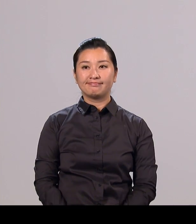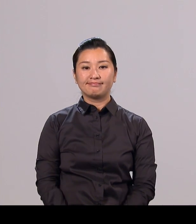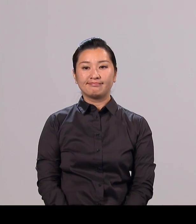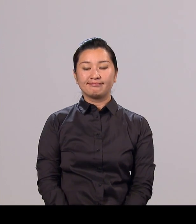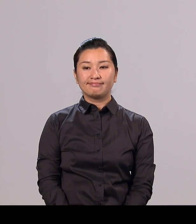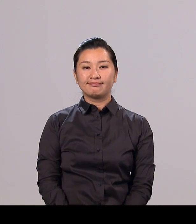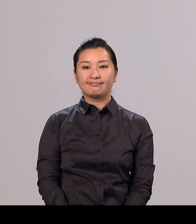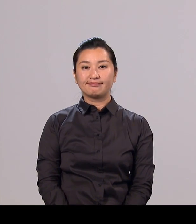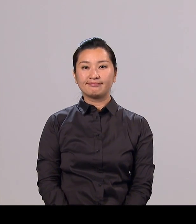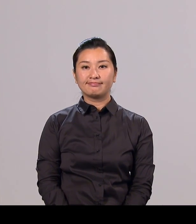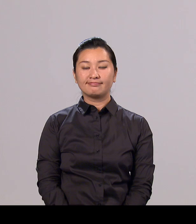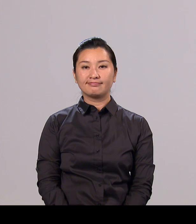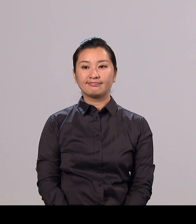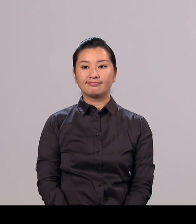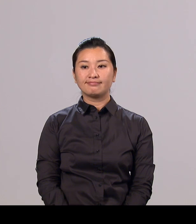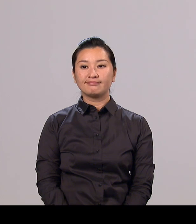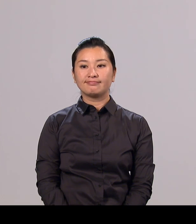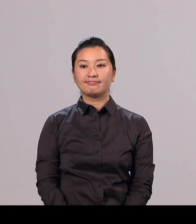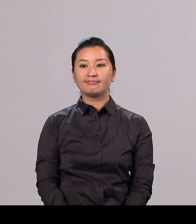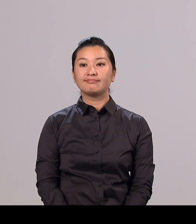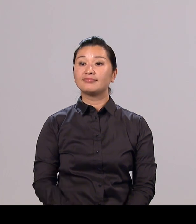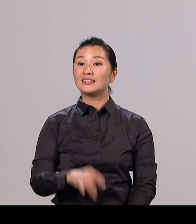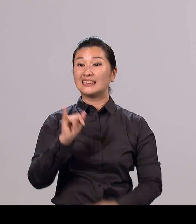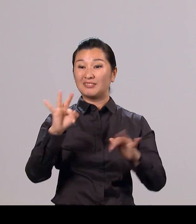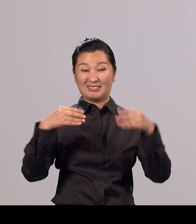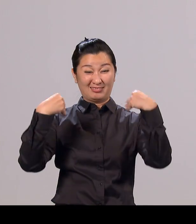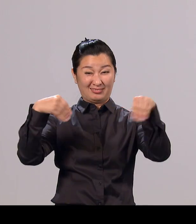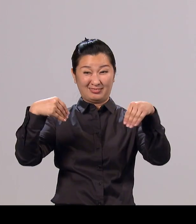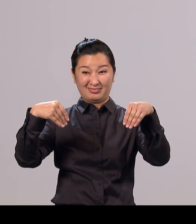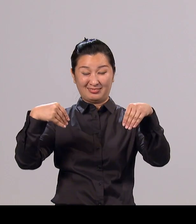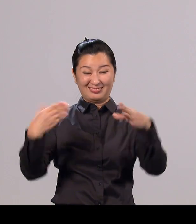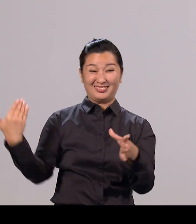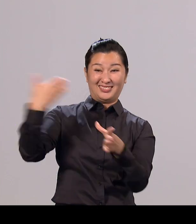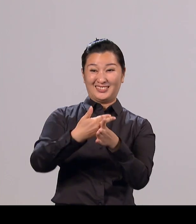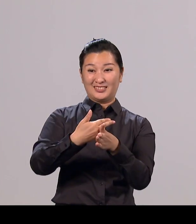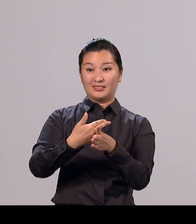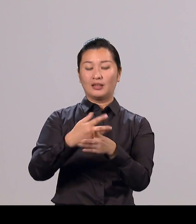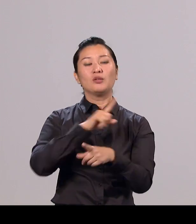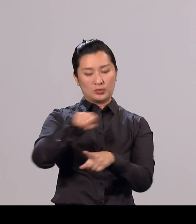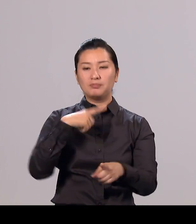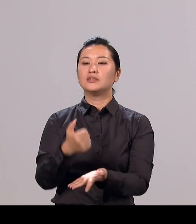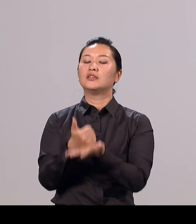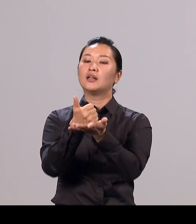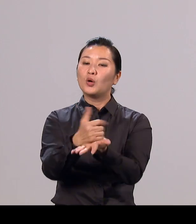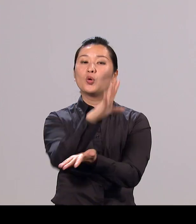As retail gets disrupted, we have to anticipate what is coming, we have to help companies and workers to adapt.